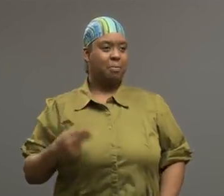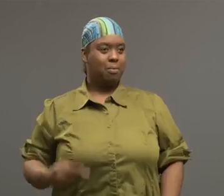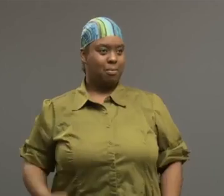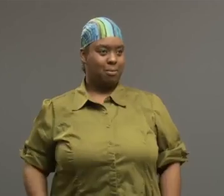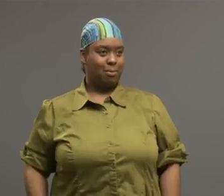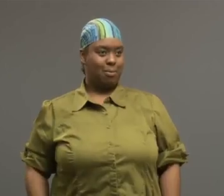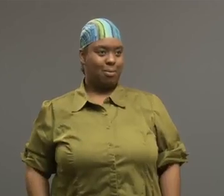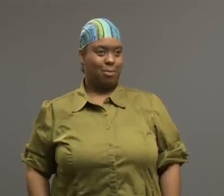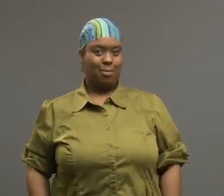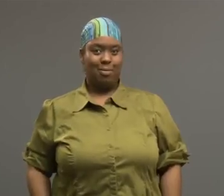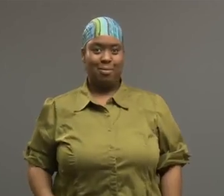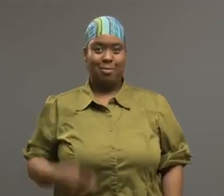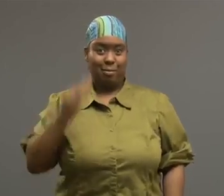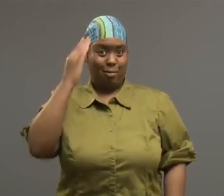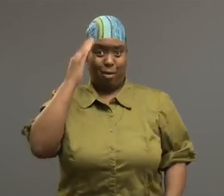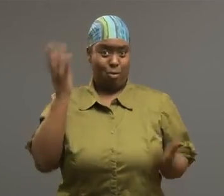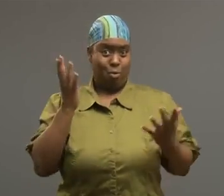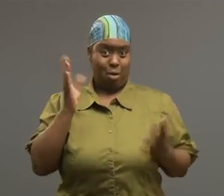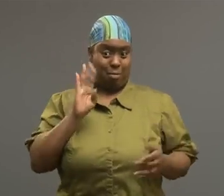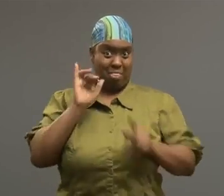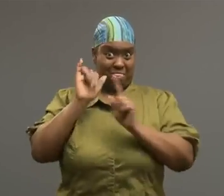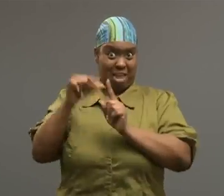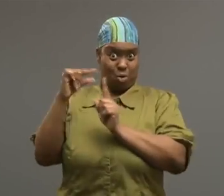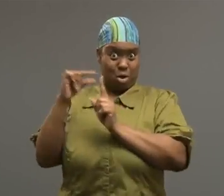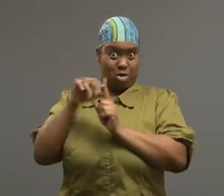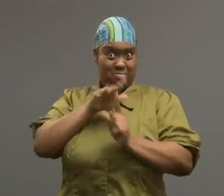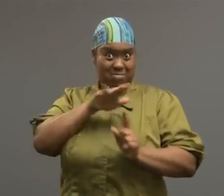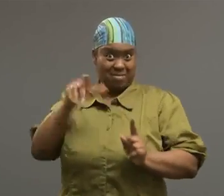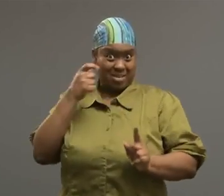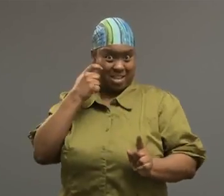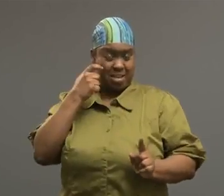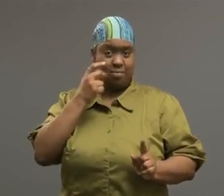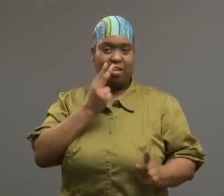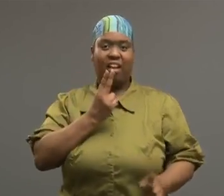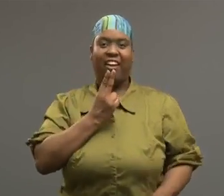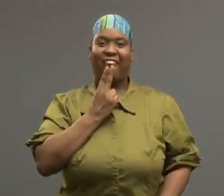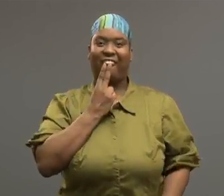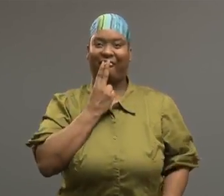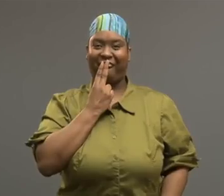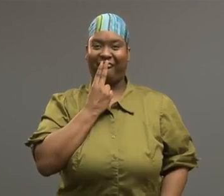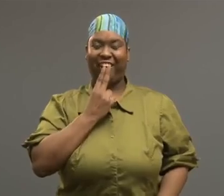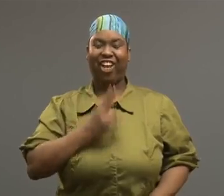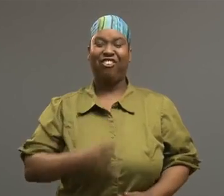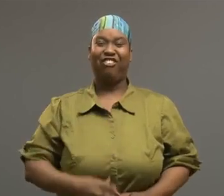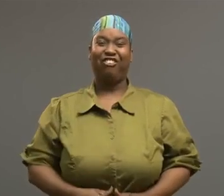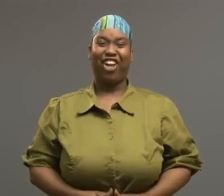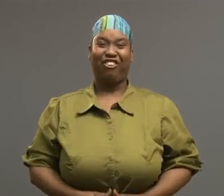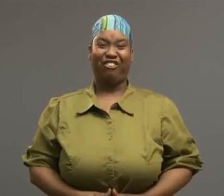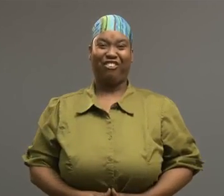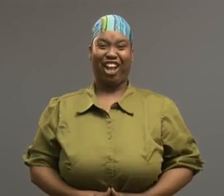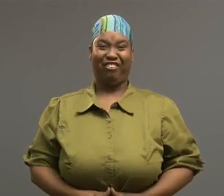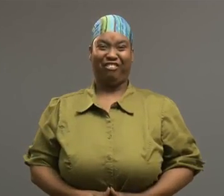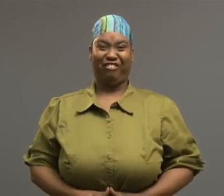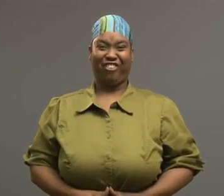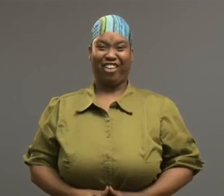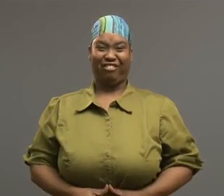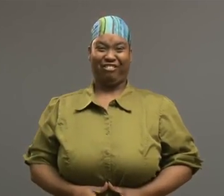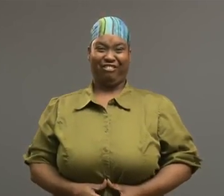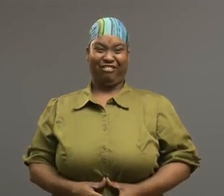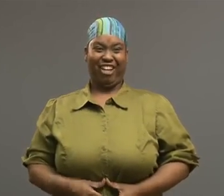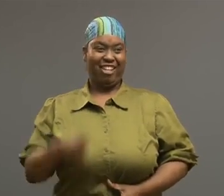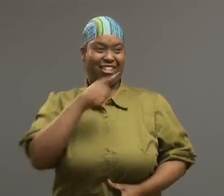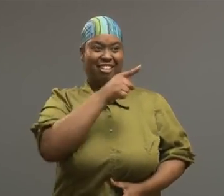That word means teeth like this....